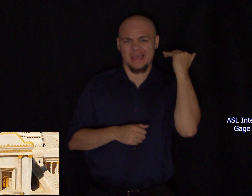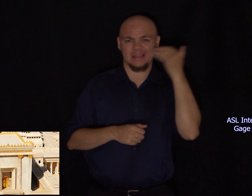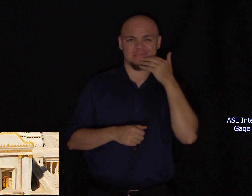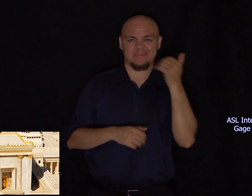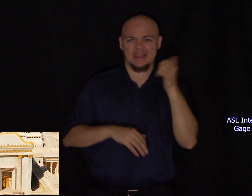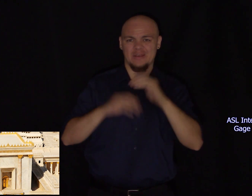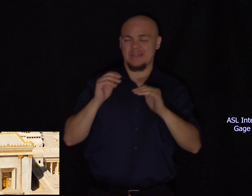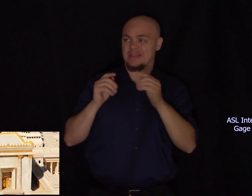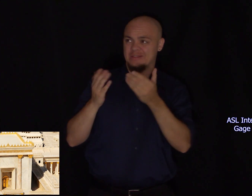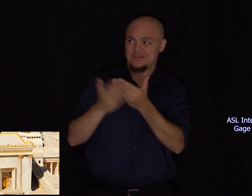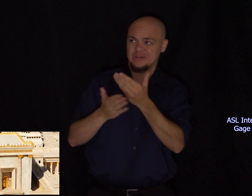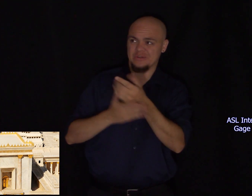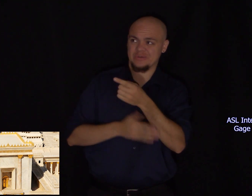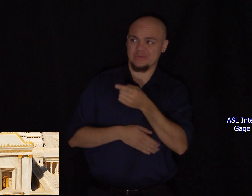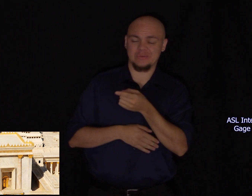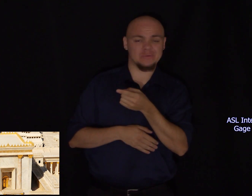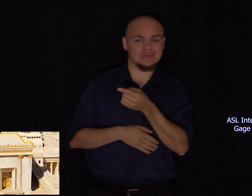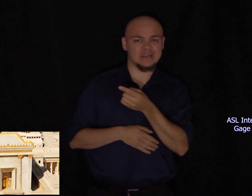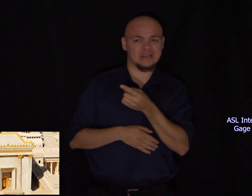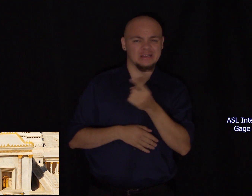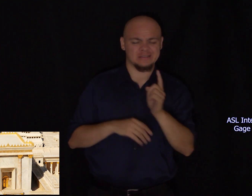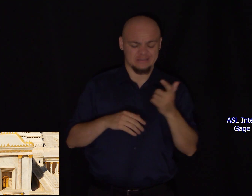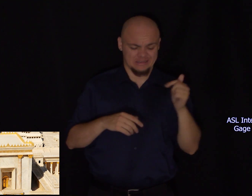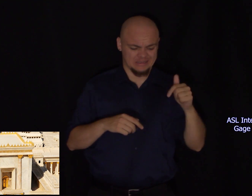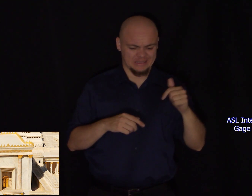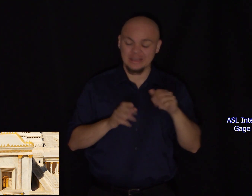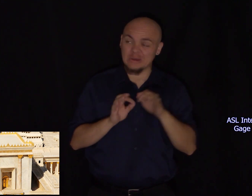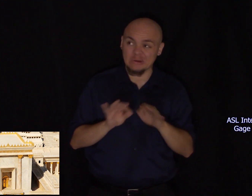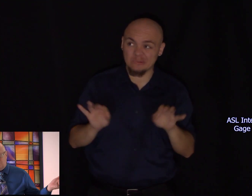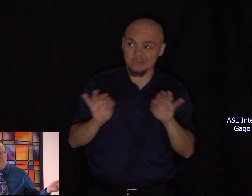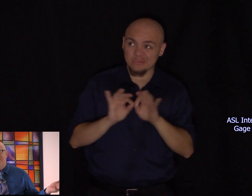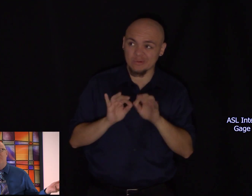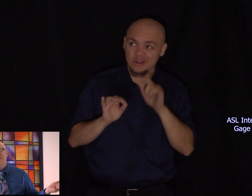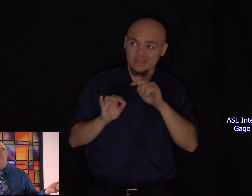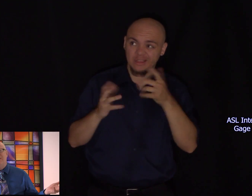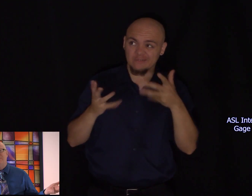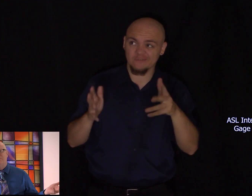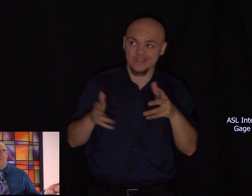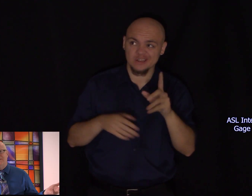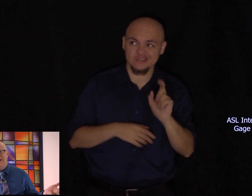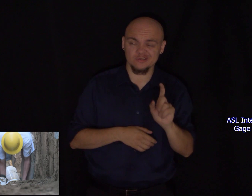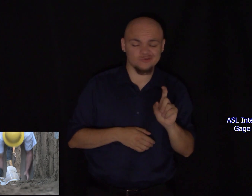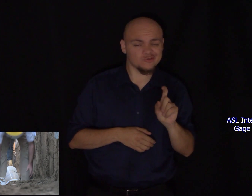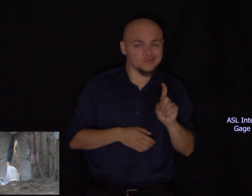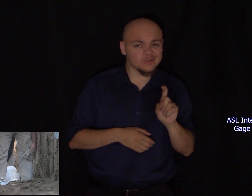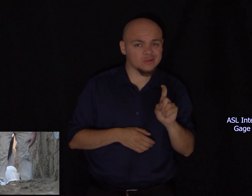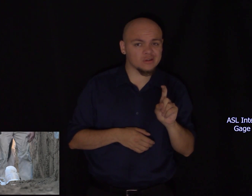than this newer one that they were building and so they questioned whether or not they should even